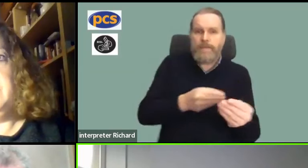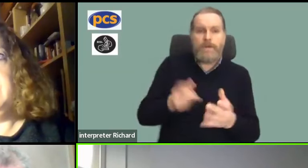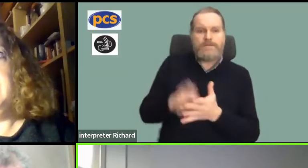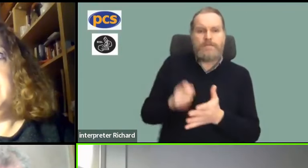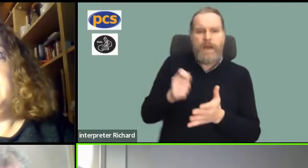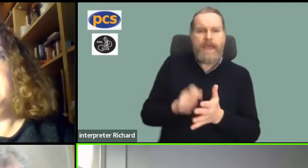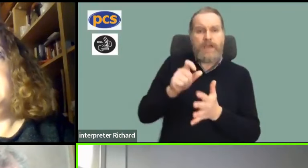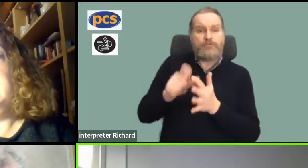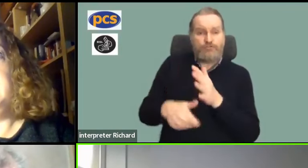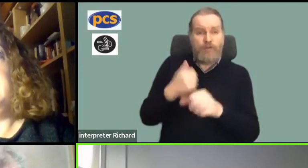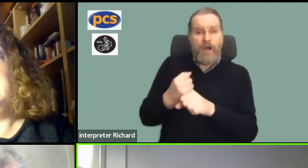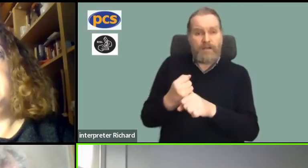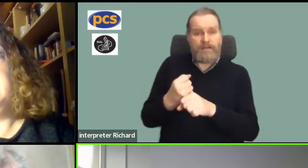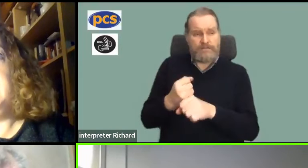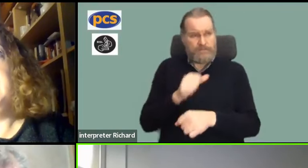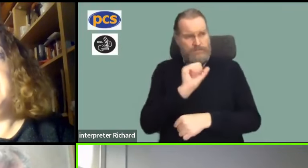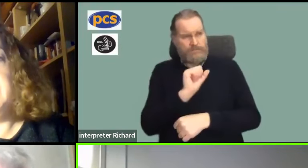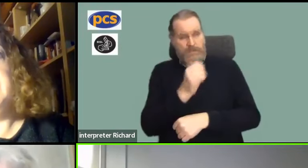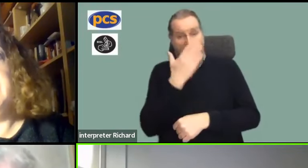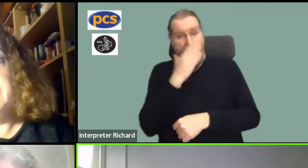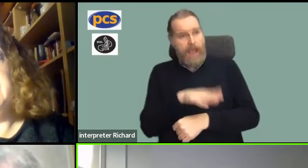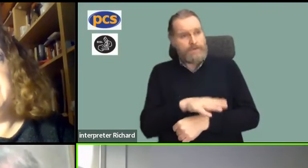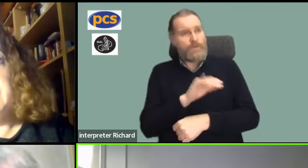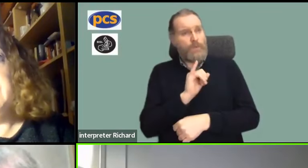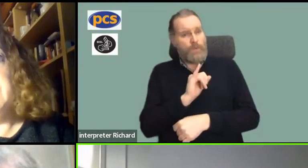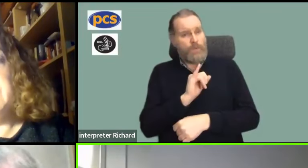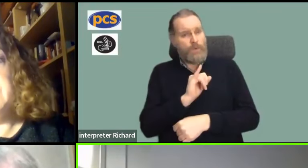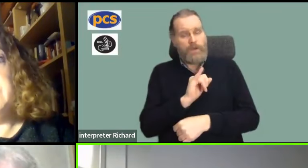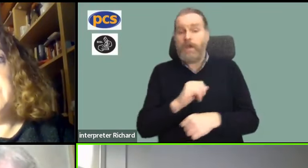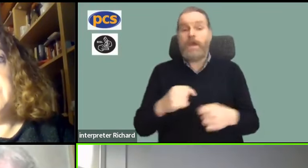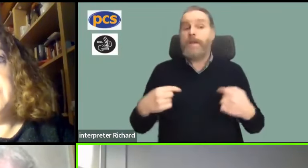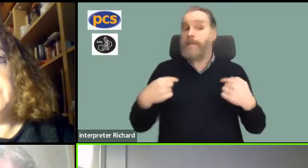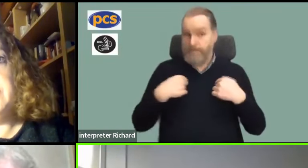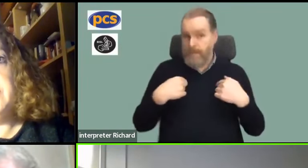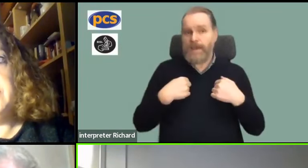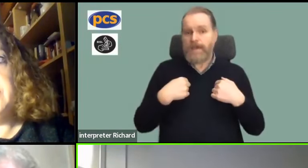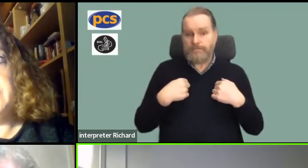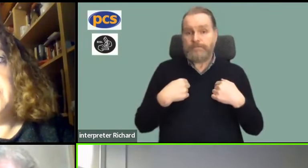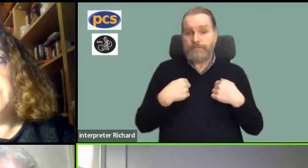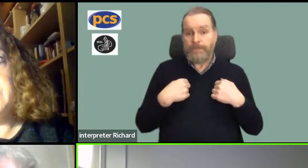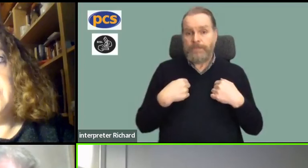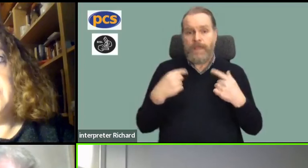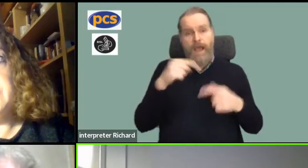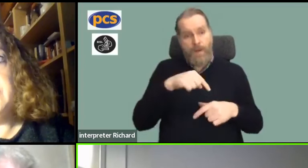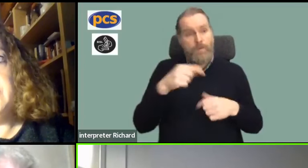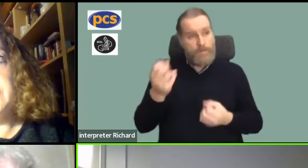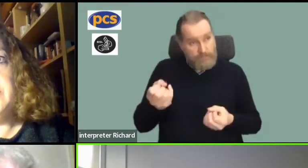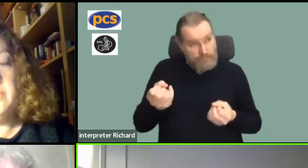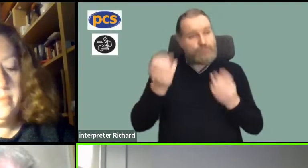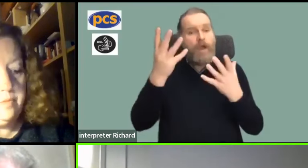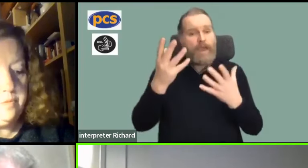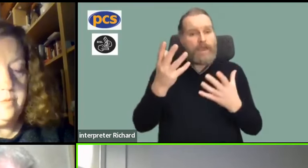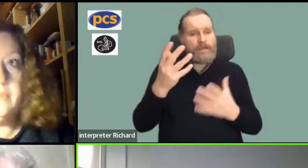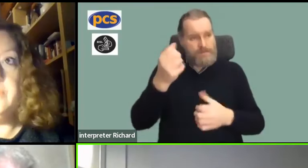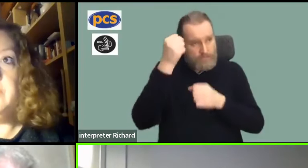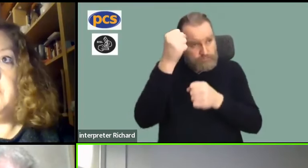be taken. This action I unfortunately won't This action I unfortunately won't be able to i'll be visiting their picket line every day as I come in ome into into work but